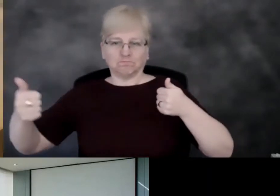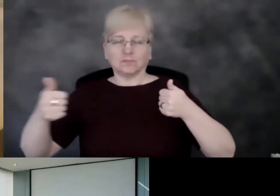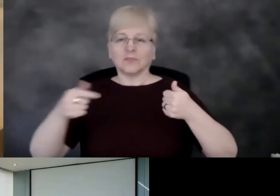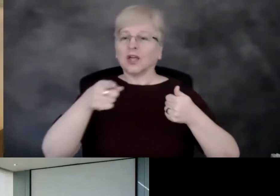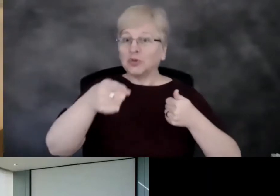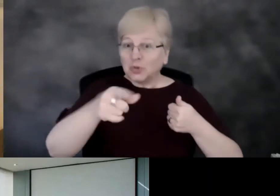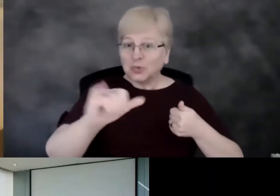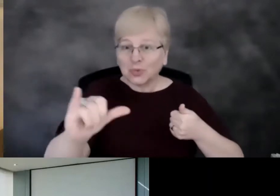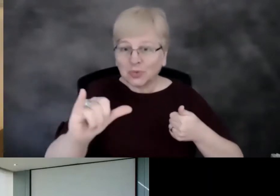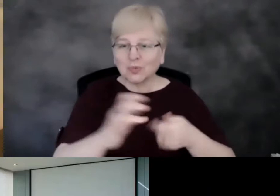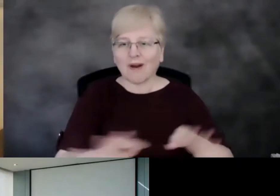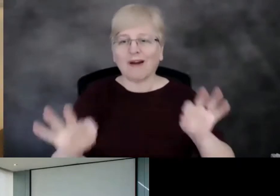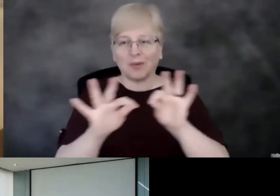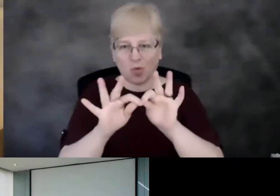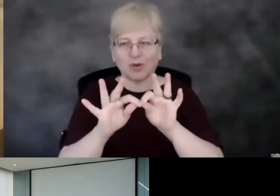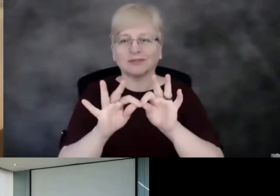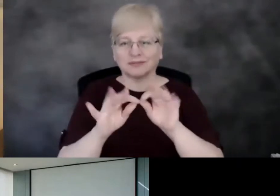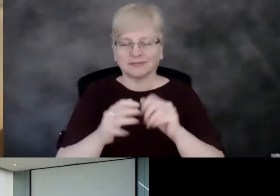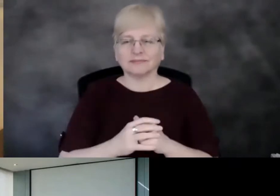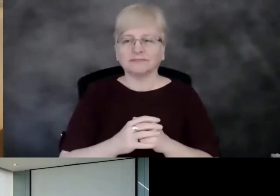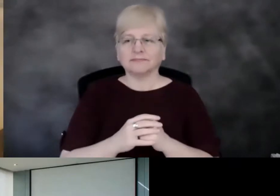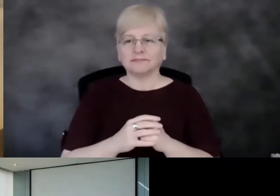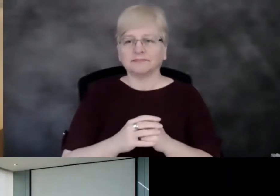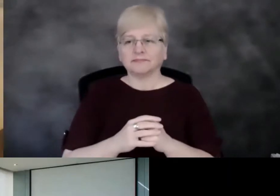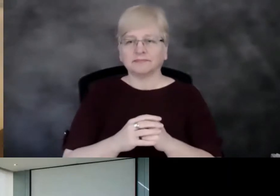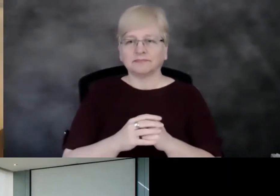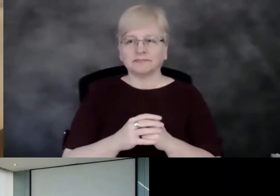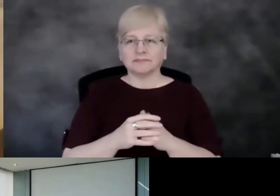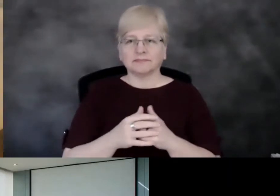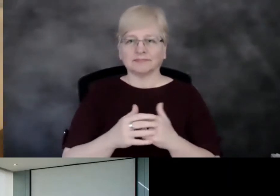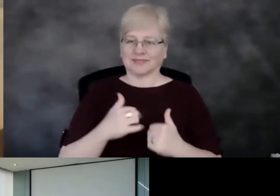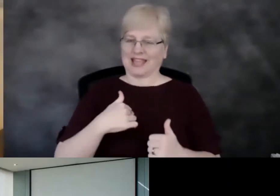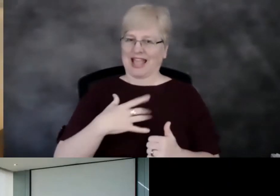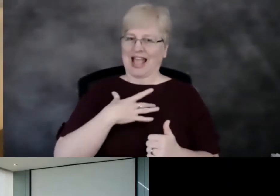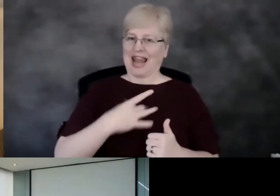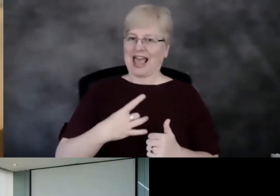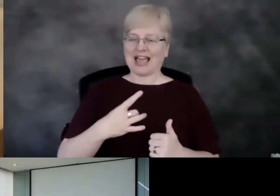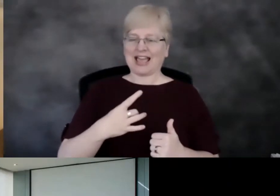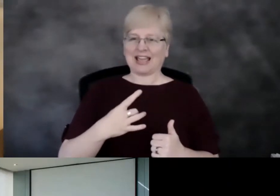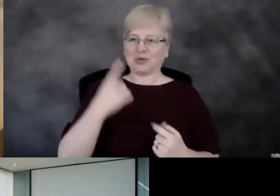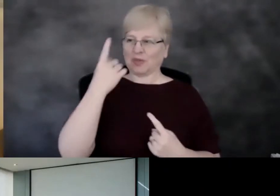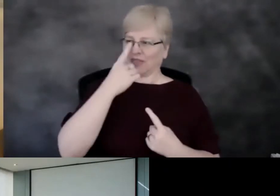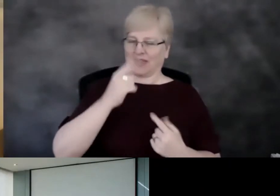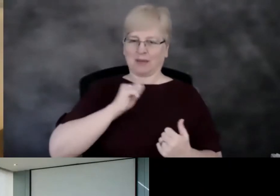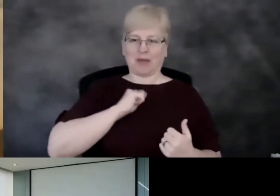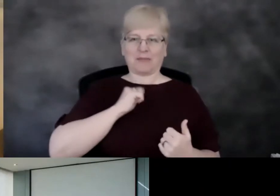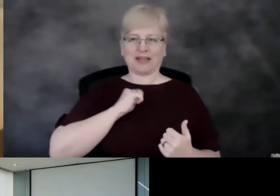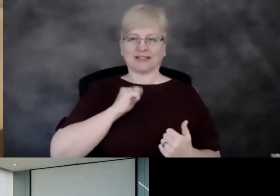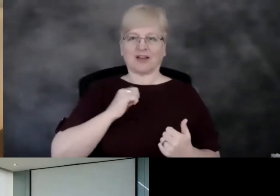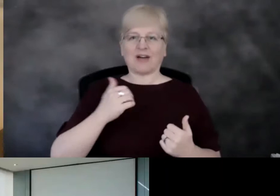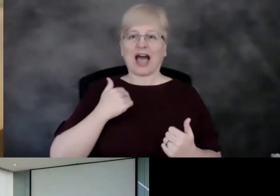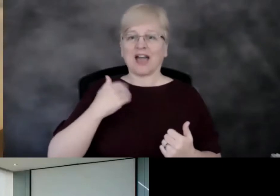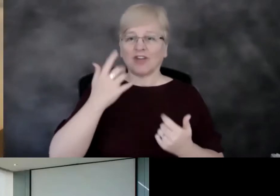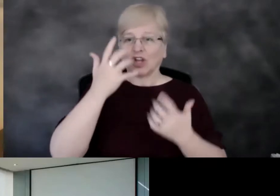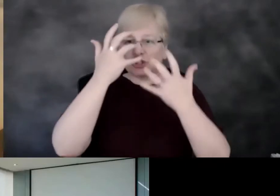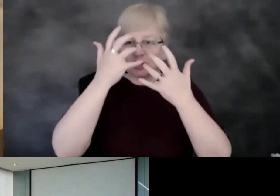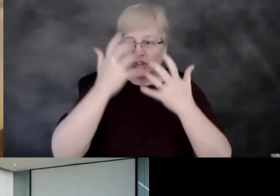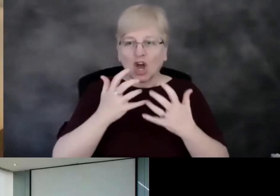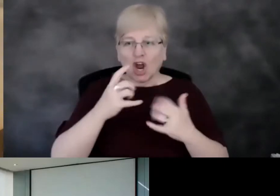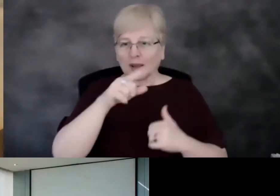16:06:37 I like to think of myself as having dark black hair, but I suppose I would be